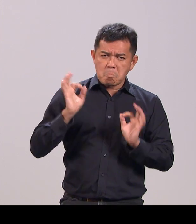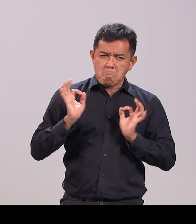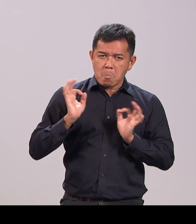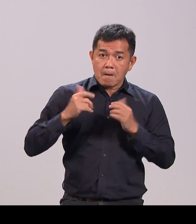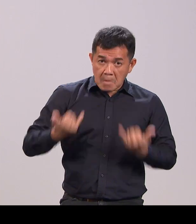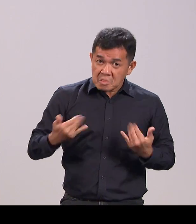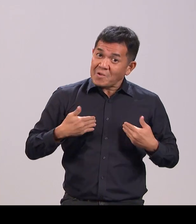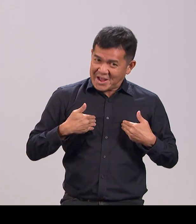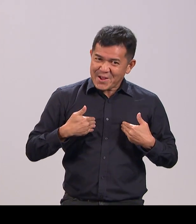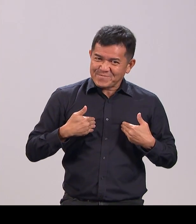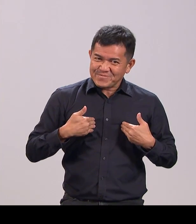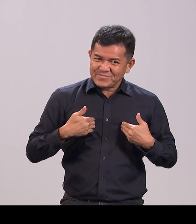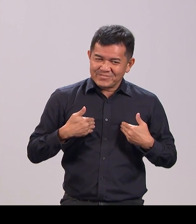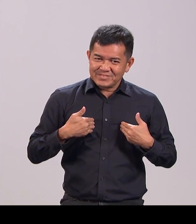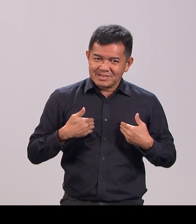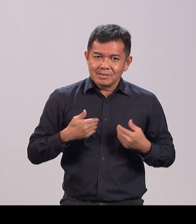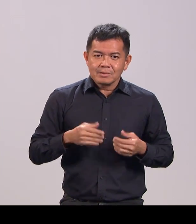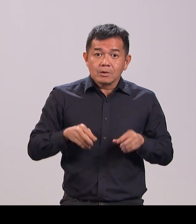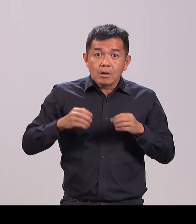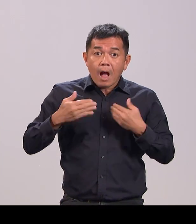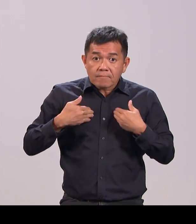Opportunities are also opening up in cross-disciplinary areas.